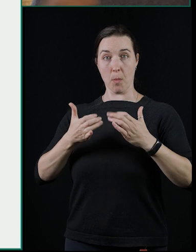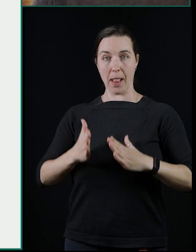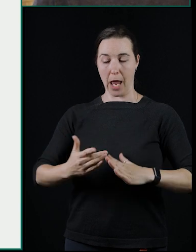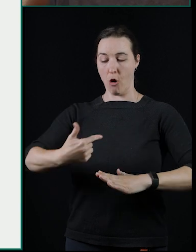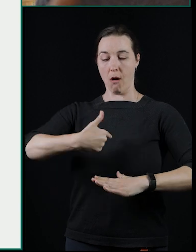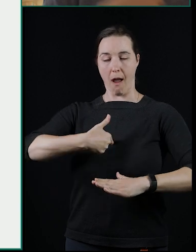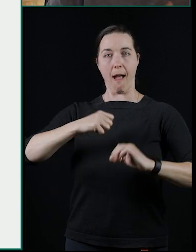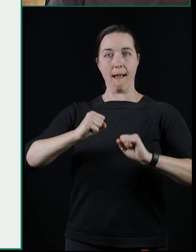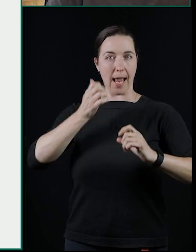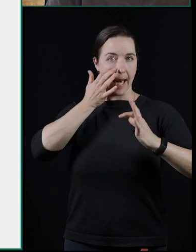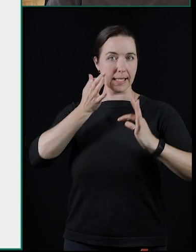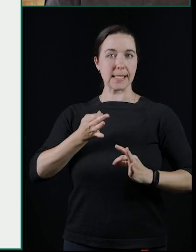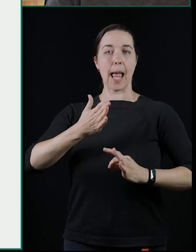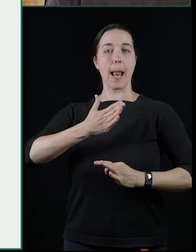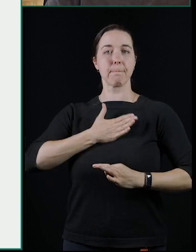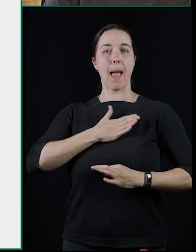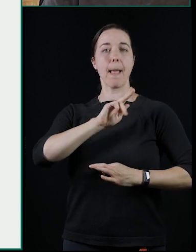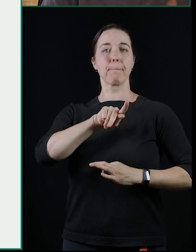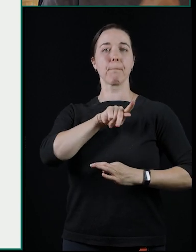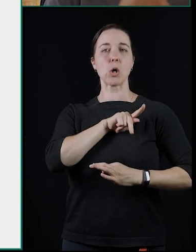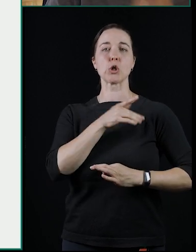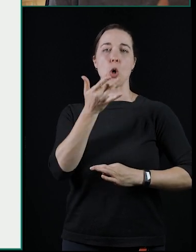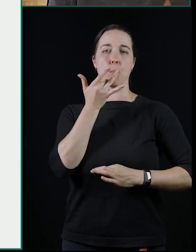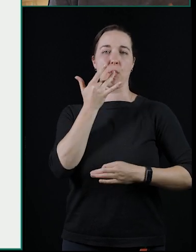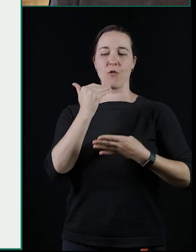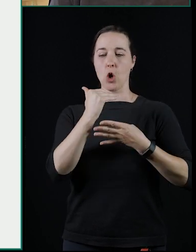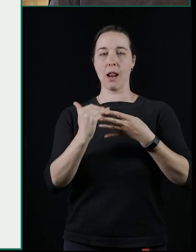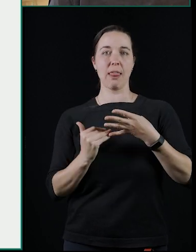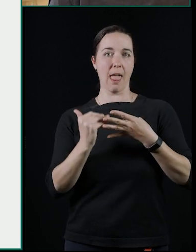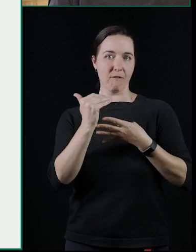I can decide my personal preferred level